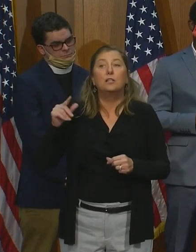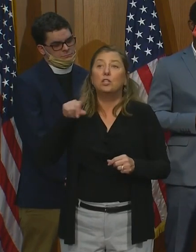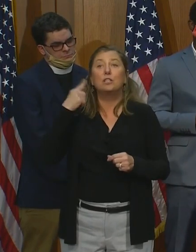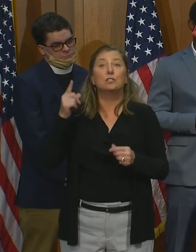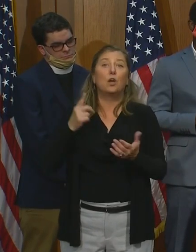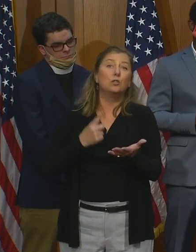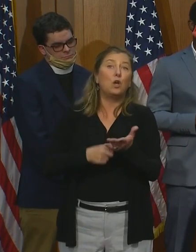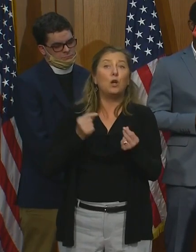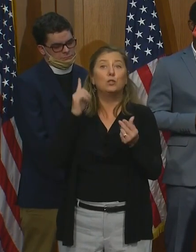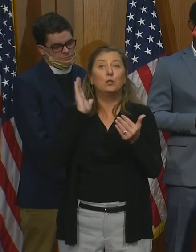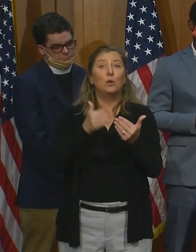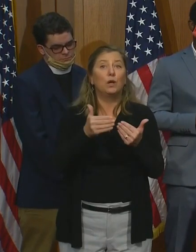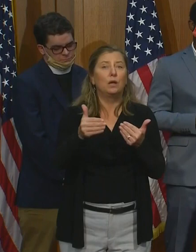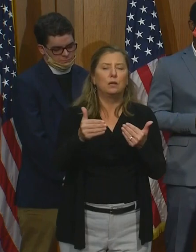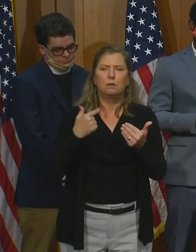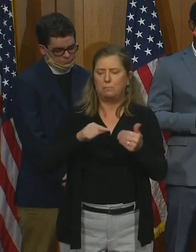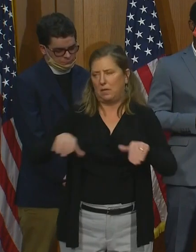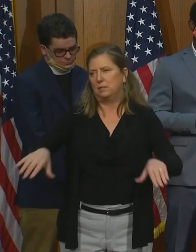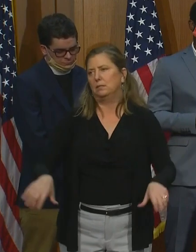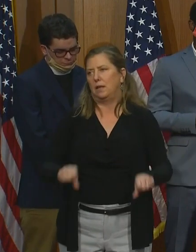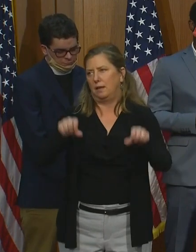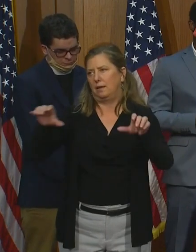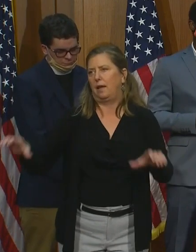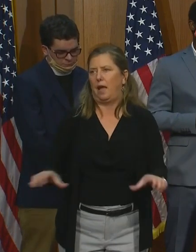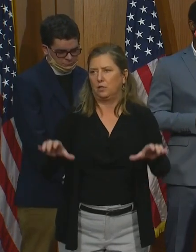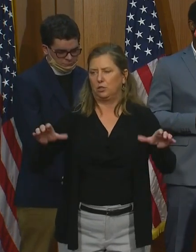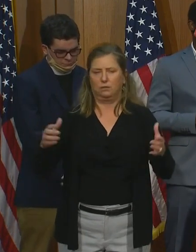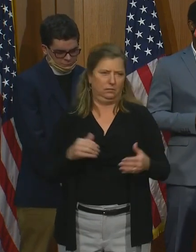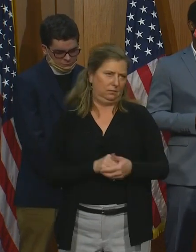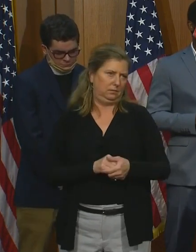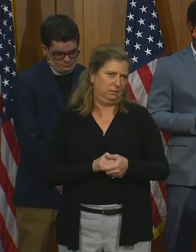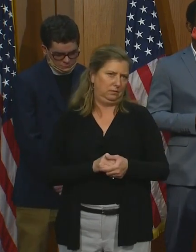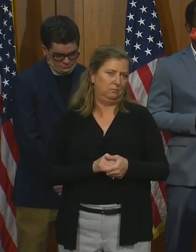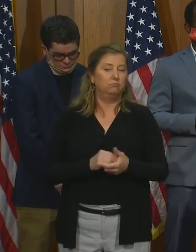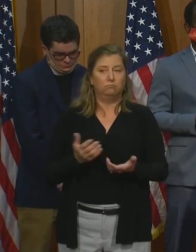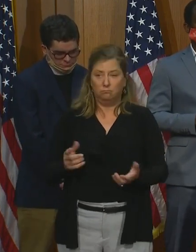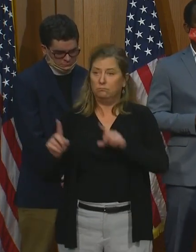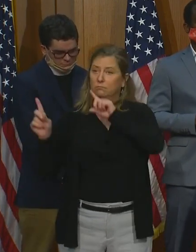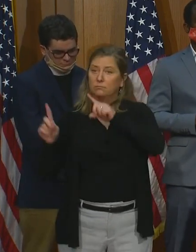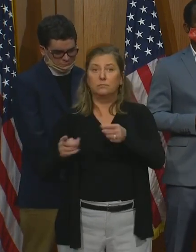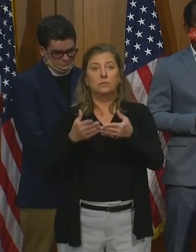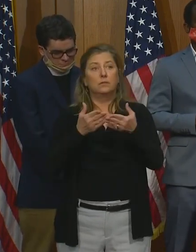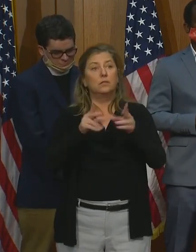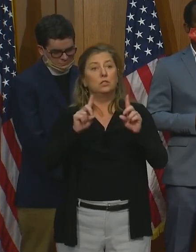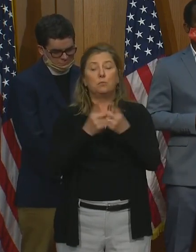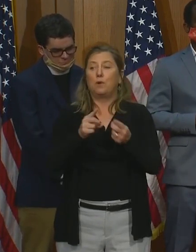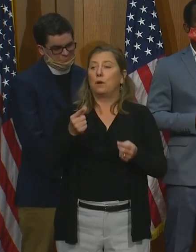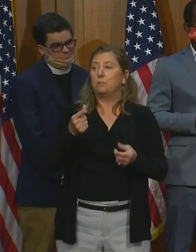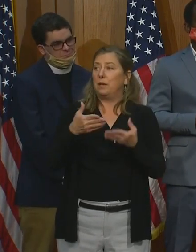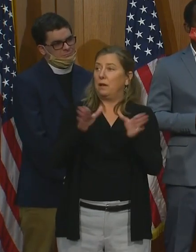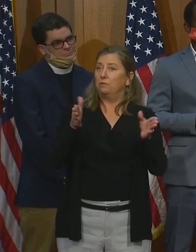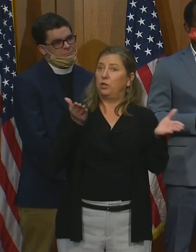DO MORE THAN JUST TALK. ABOUT THE FUTURE. WE MUST TAKE ACTION.